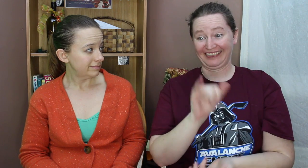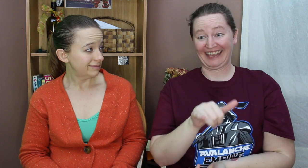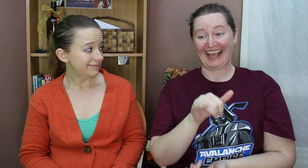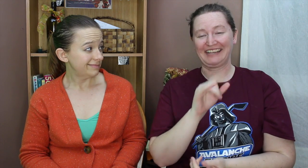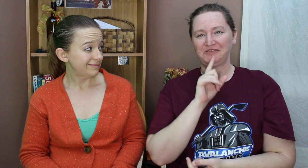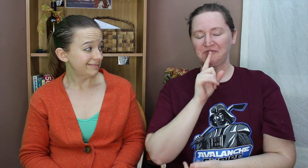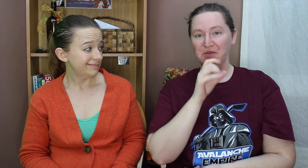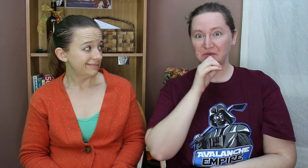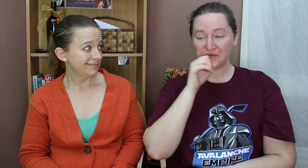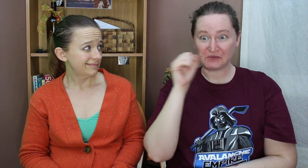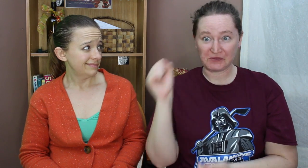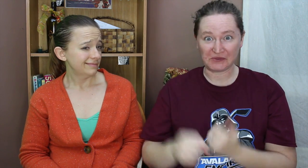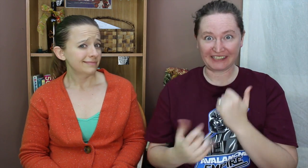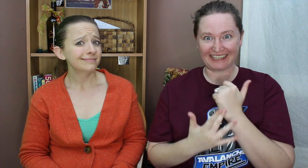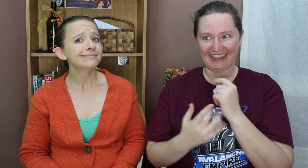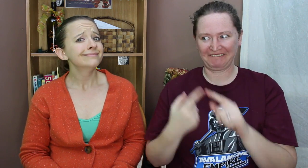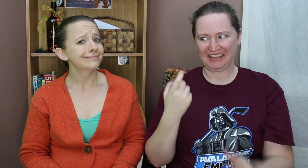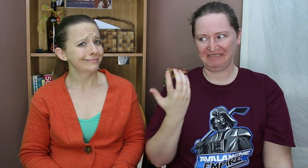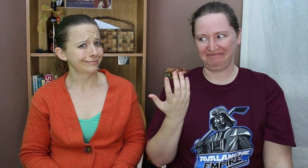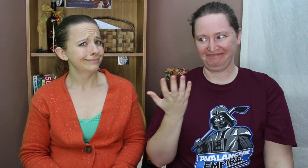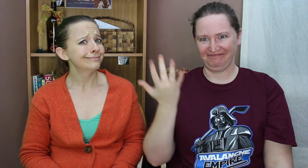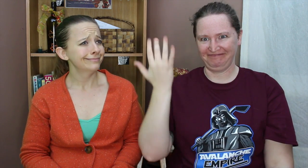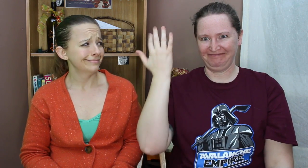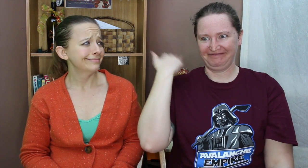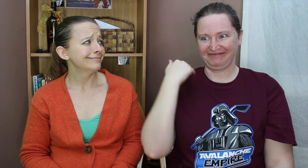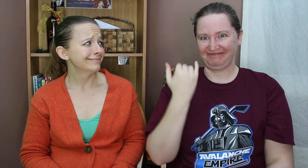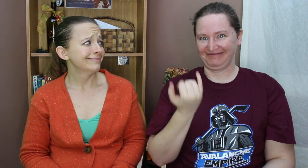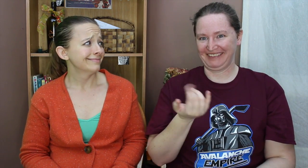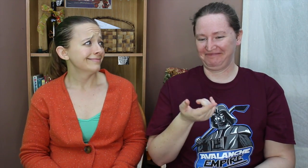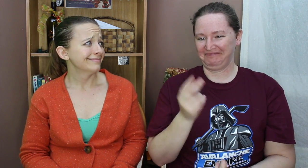to get in contact with them. That's really really old technology